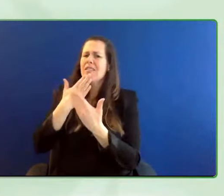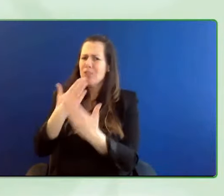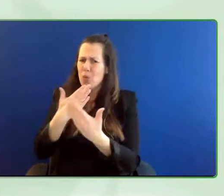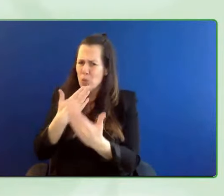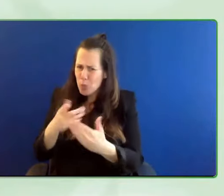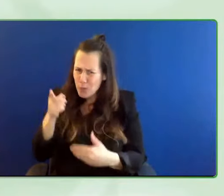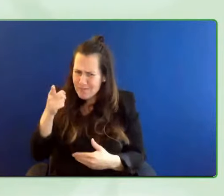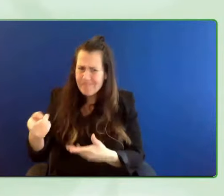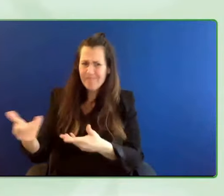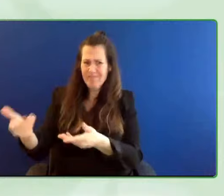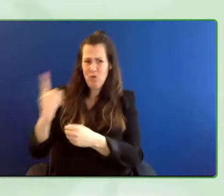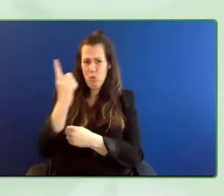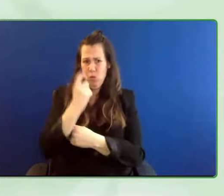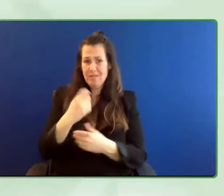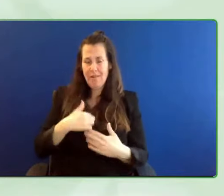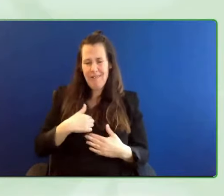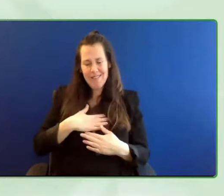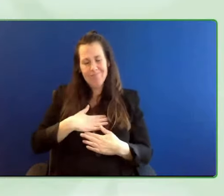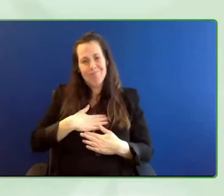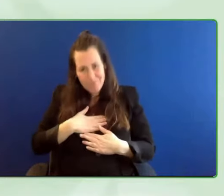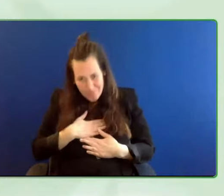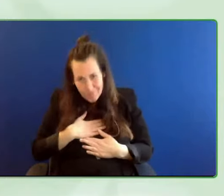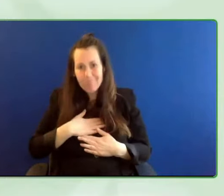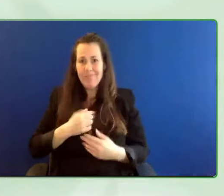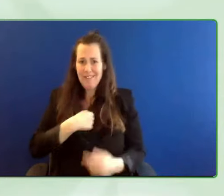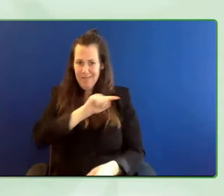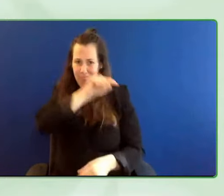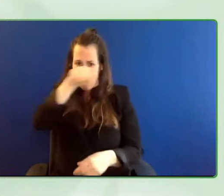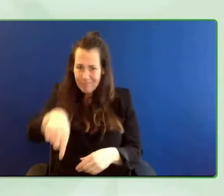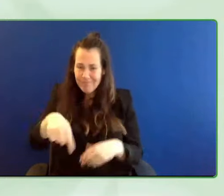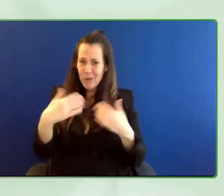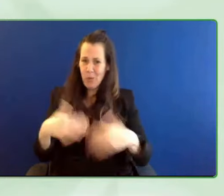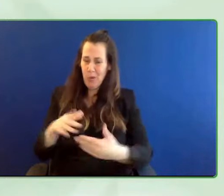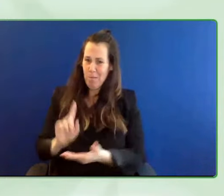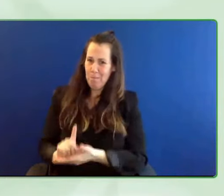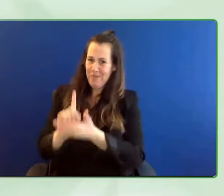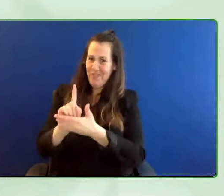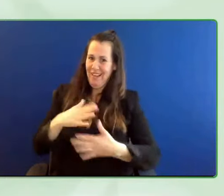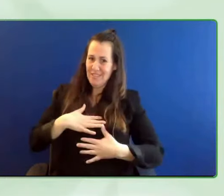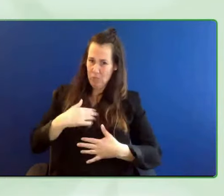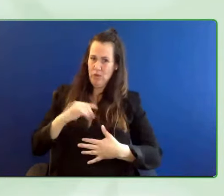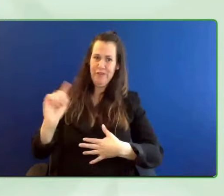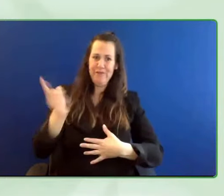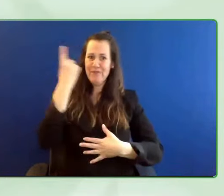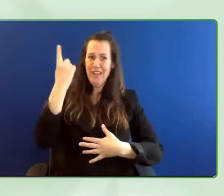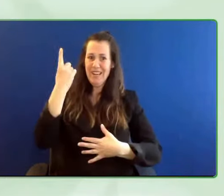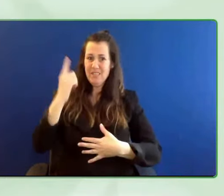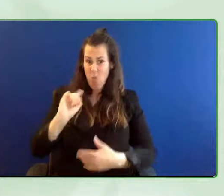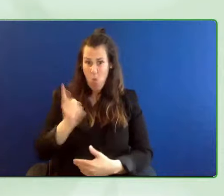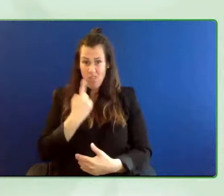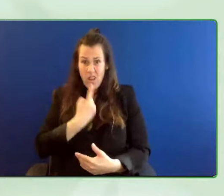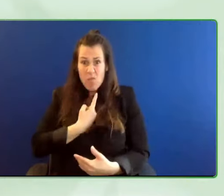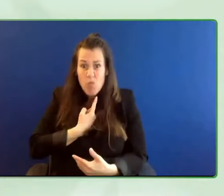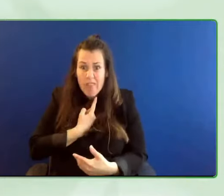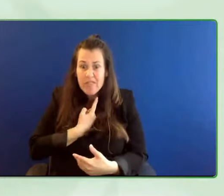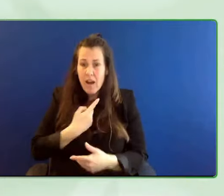diseases and illnesses including multiple sclerosis fertility and oncology, and for